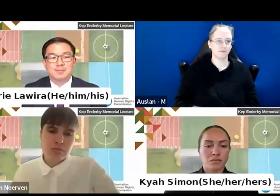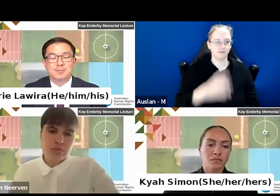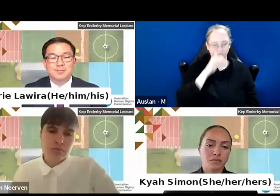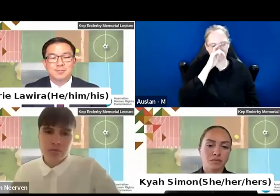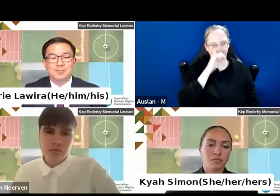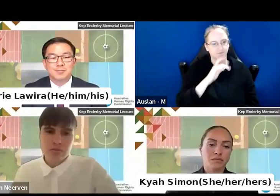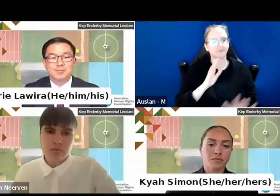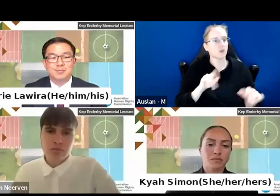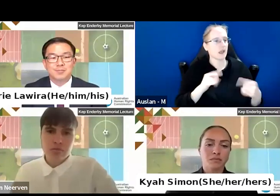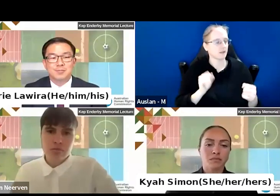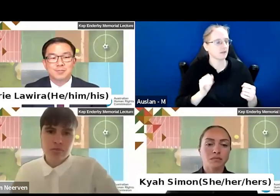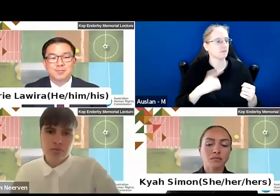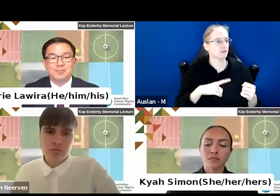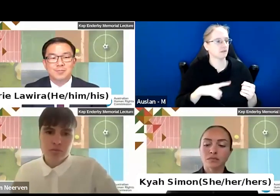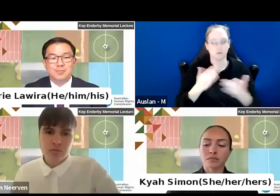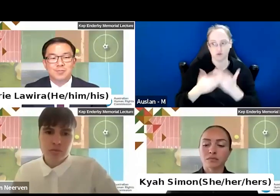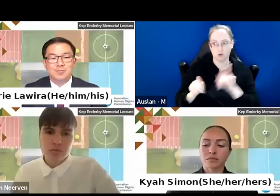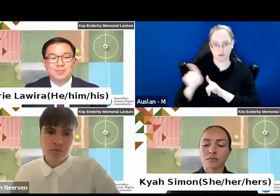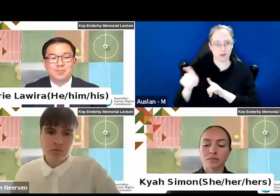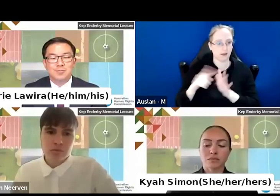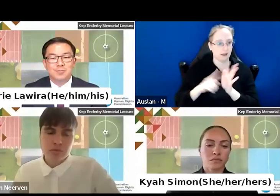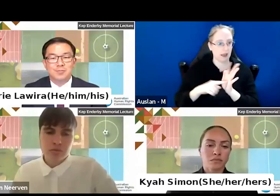the stories that Ellen shared of young